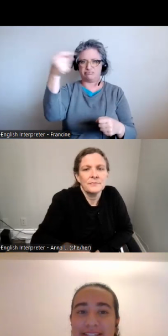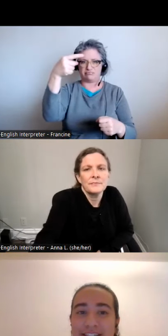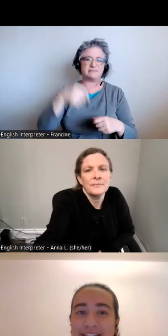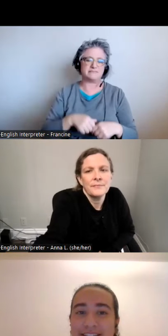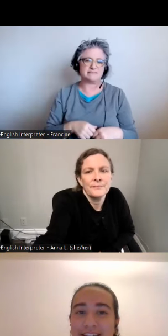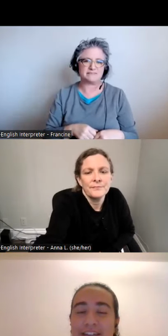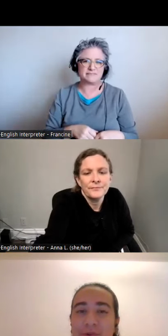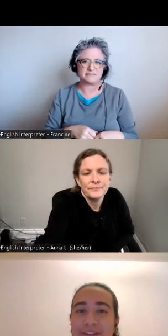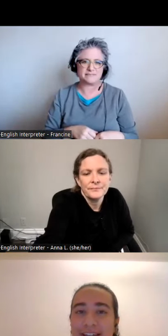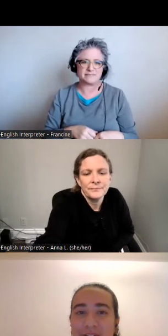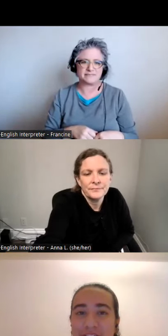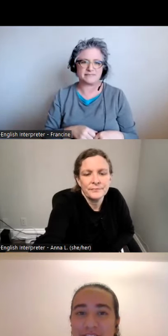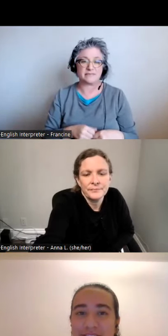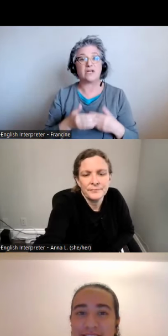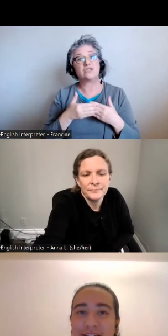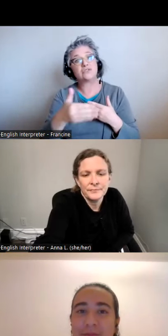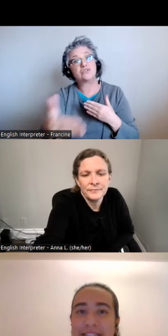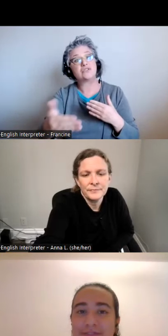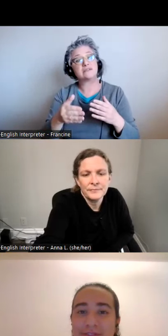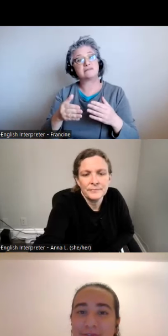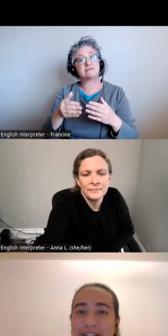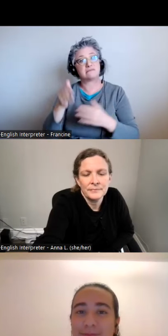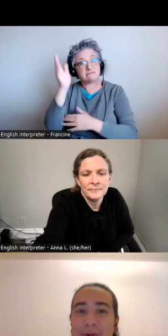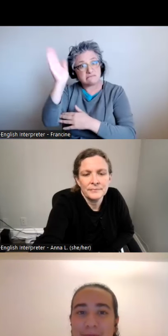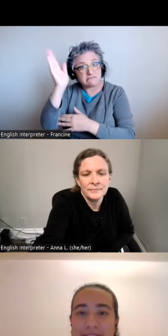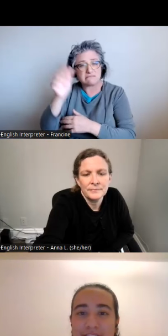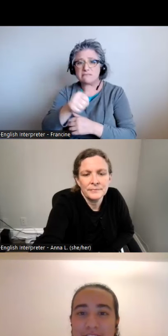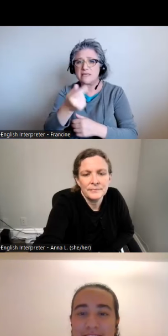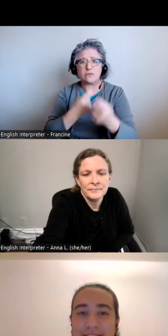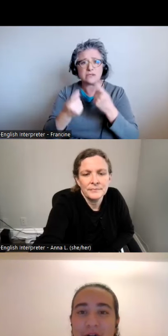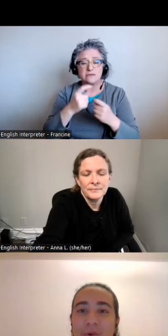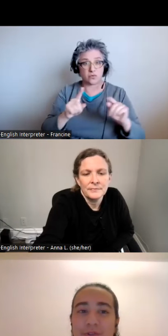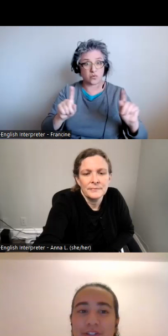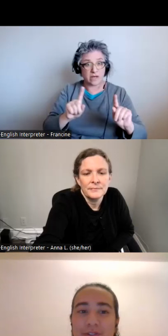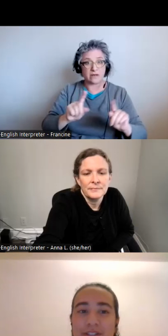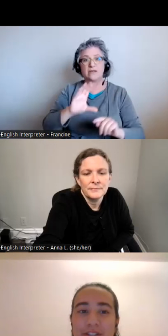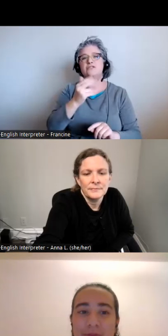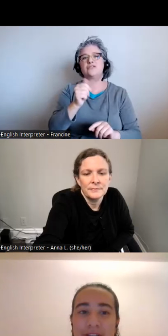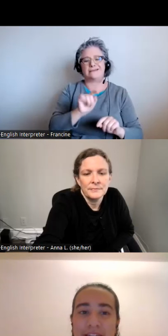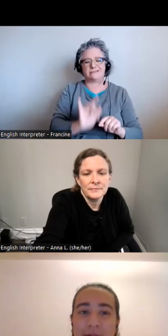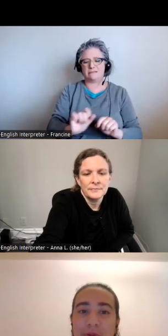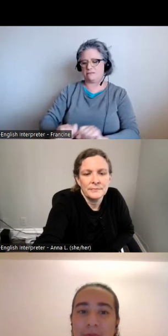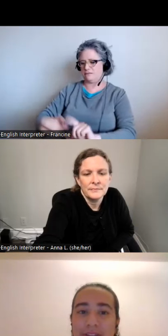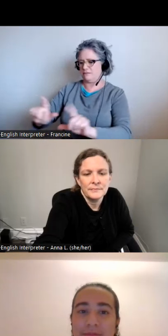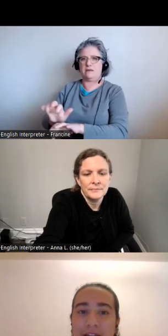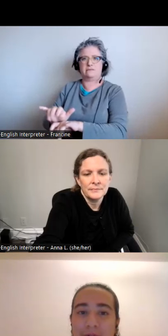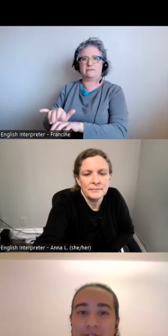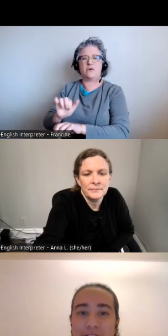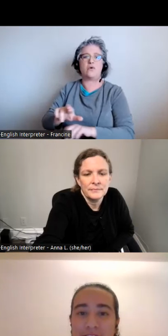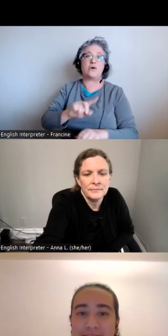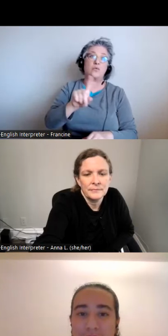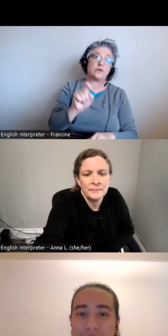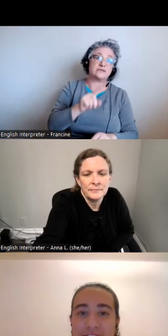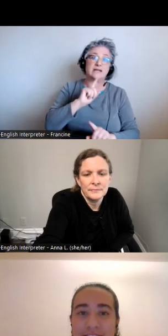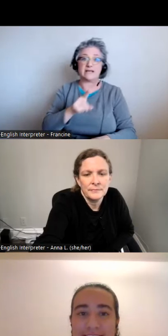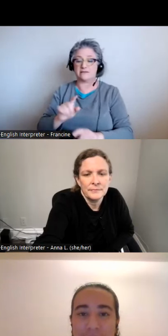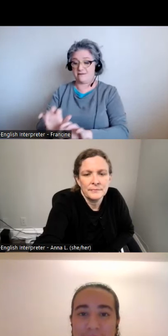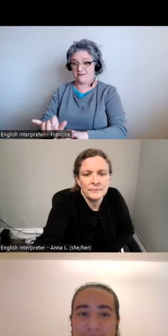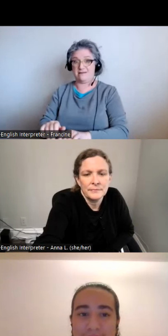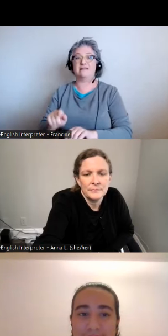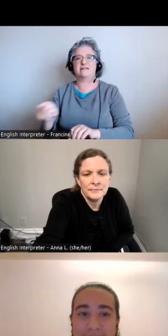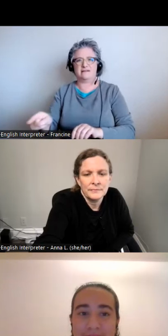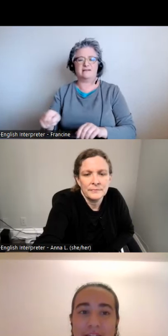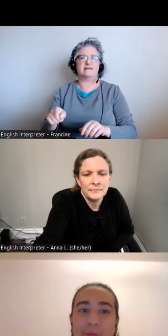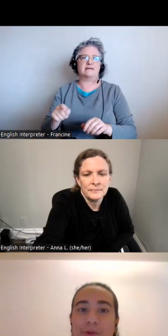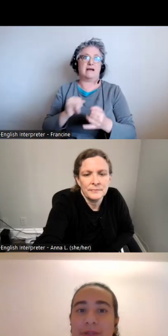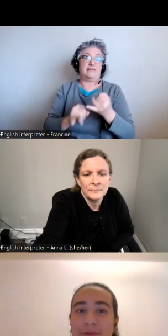We have captions available today. So you can click the CC button at the bottom of your screen, to turn those on or off